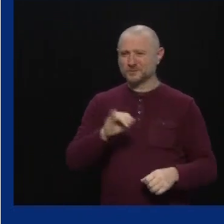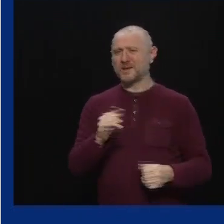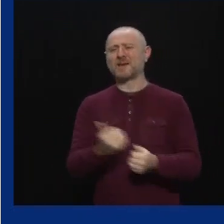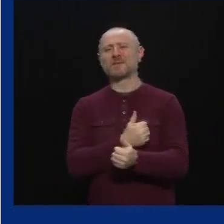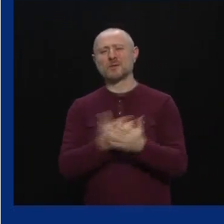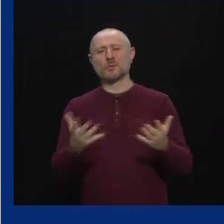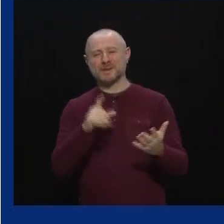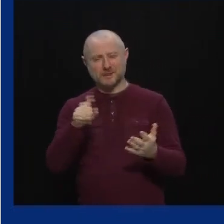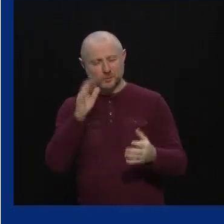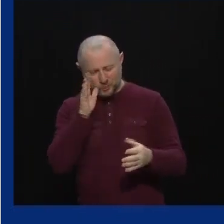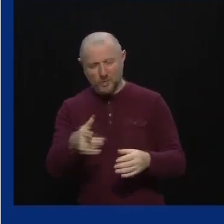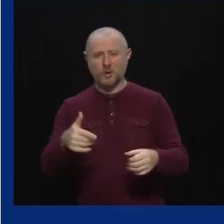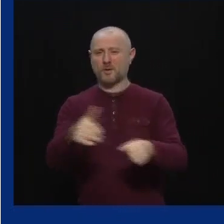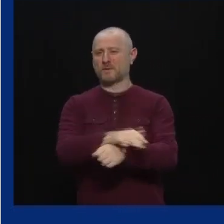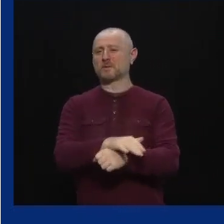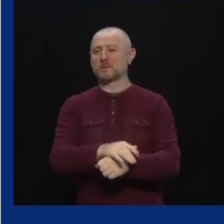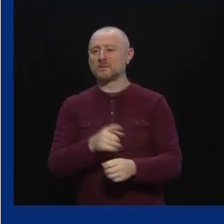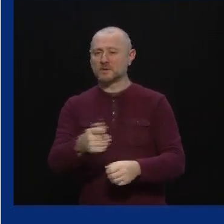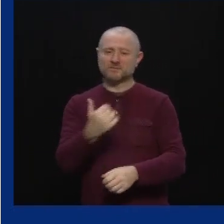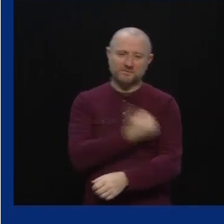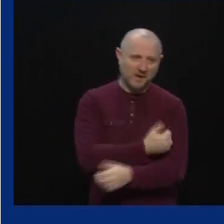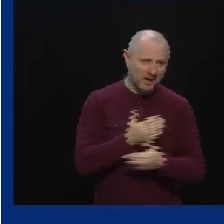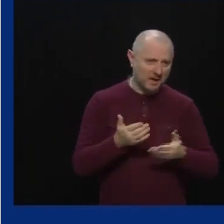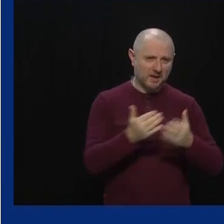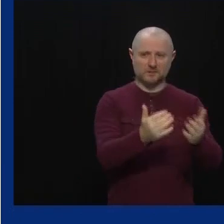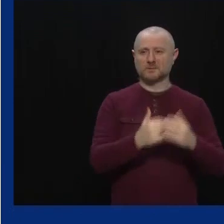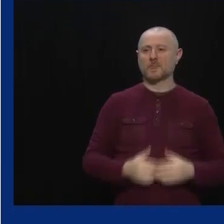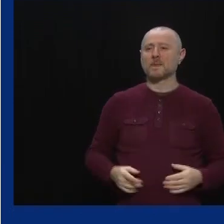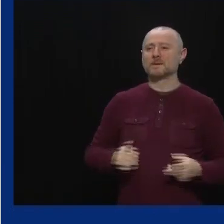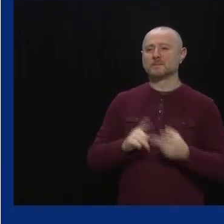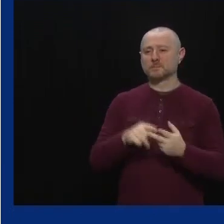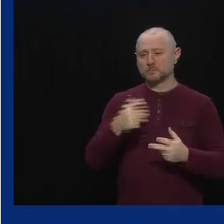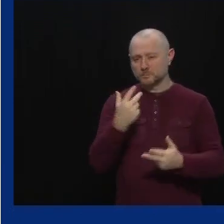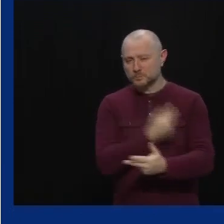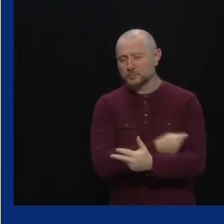DON'T ASSUME THAT YOU CAN'T AFFORD HEALTH INSURANCE. WE WANT YOU COVERED SO THAT YOU CAN GET COMPLETE HEALTH CARE